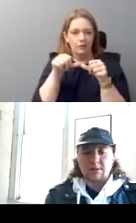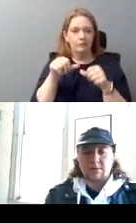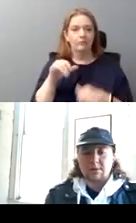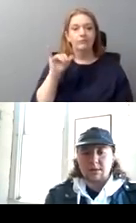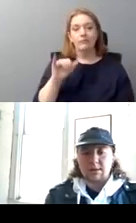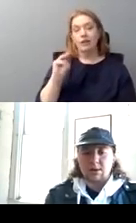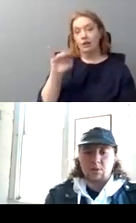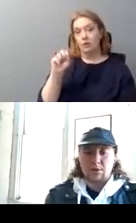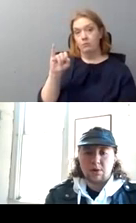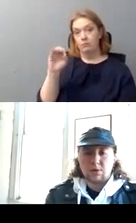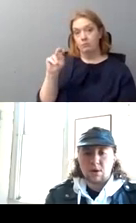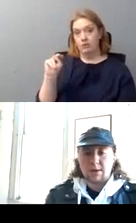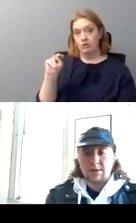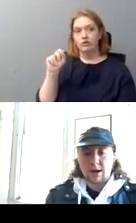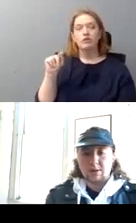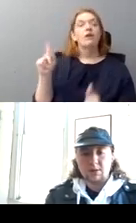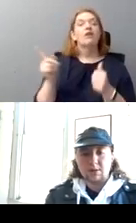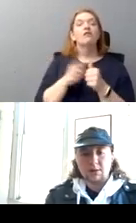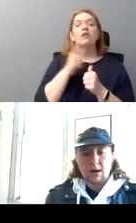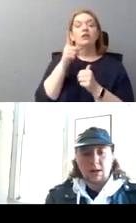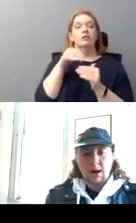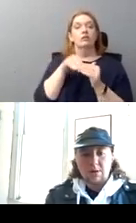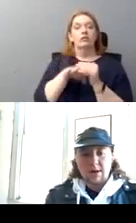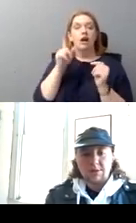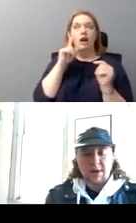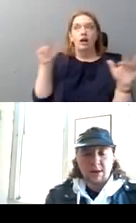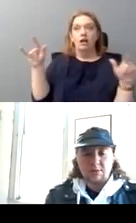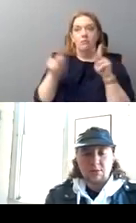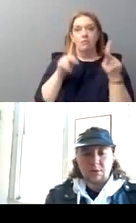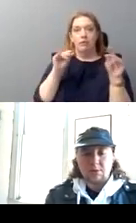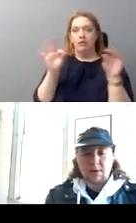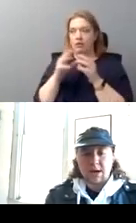the first detail one would notice walking to the house. The eye would catch bilingual store fronts